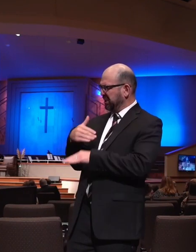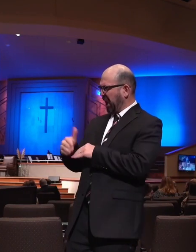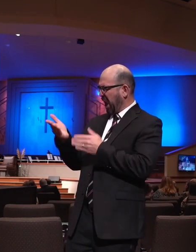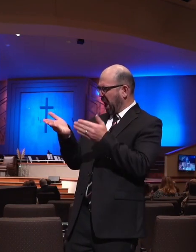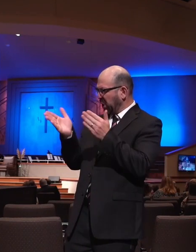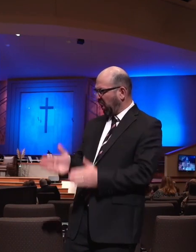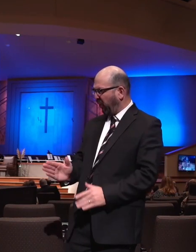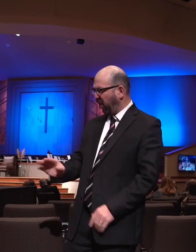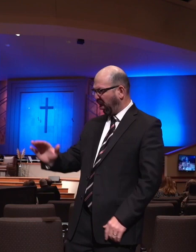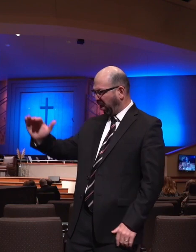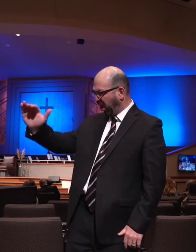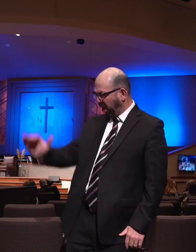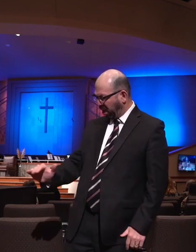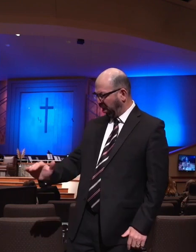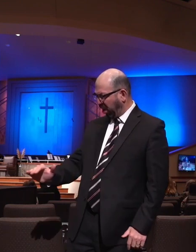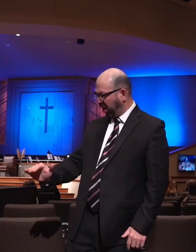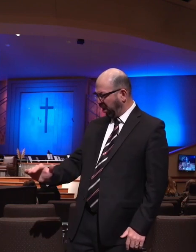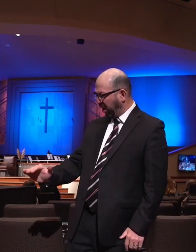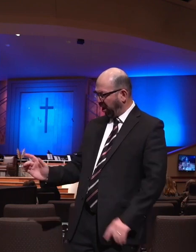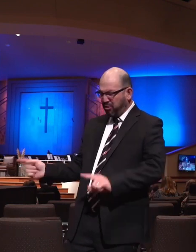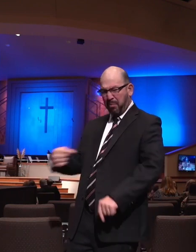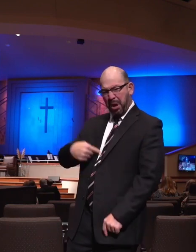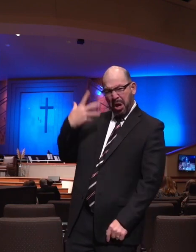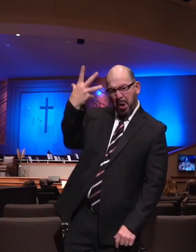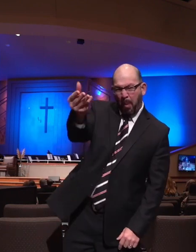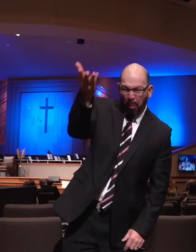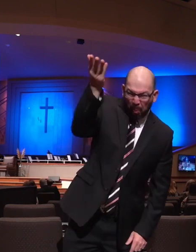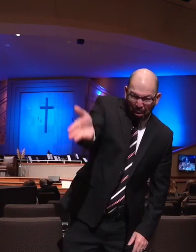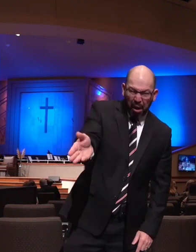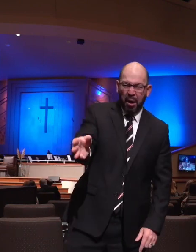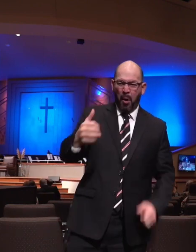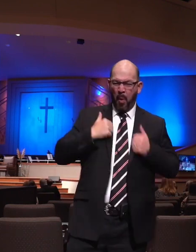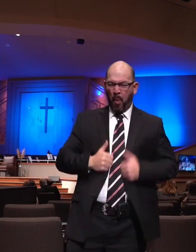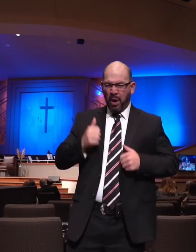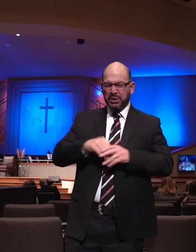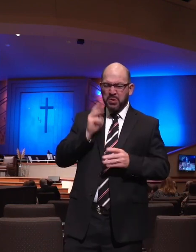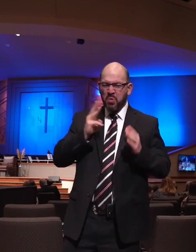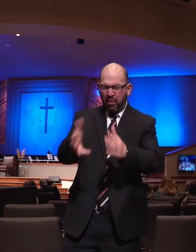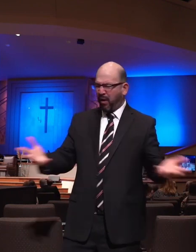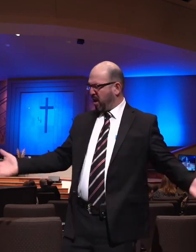messenger to tell me to go jump in the Jordan seven times what's with that I'm